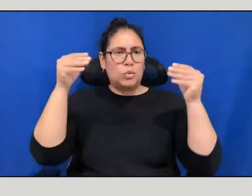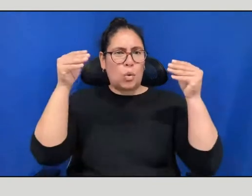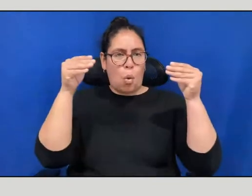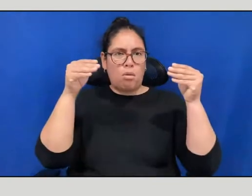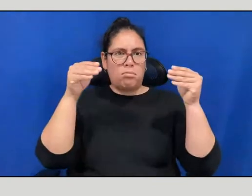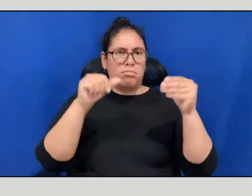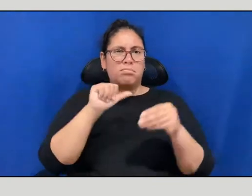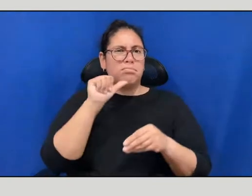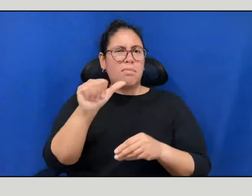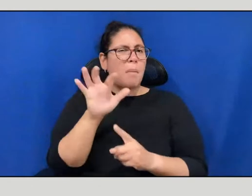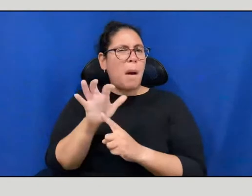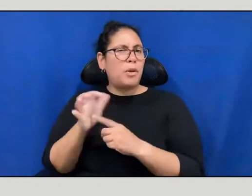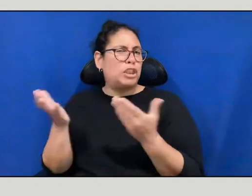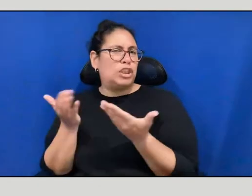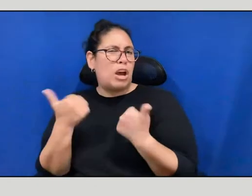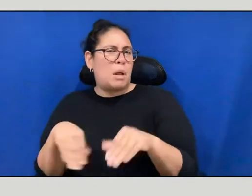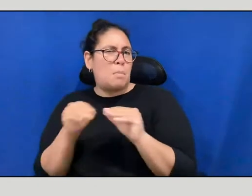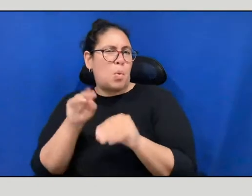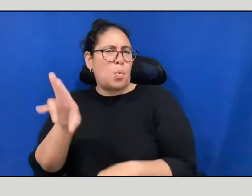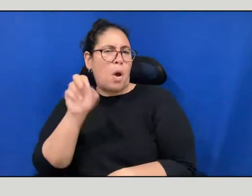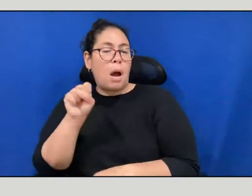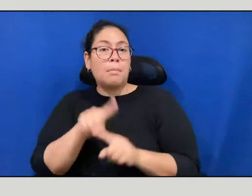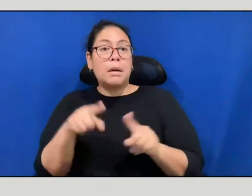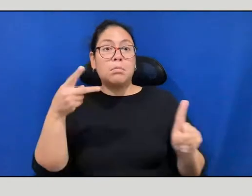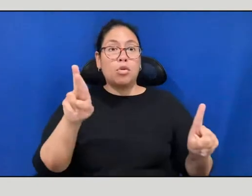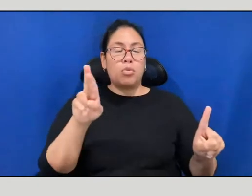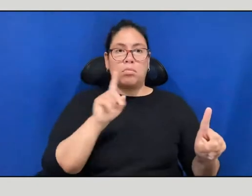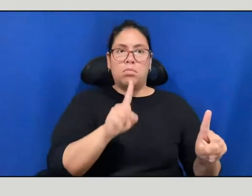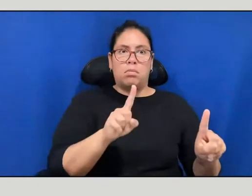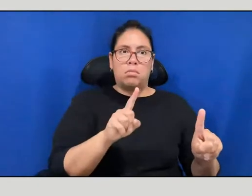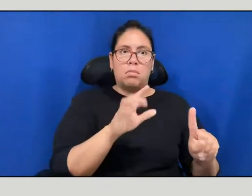One of the places you'll find the most Puerto Rican food is at el Sizzler.